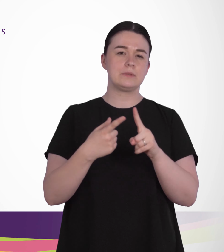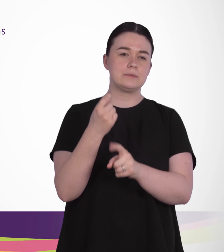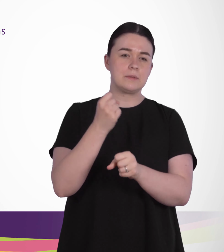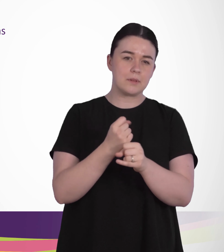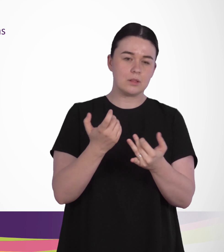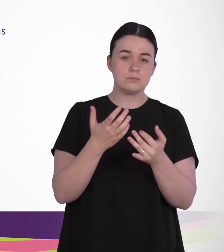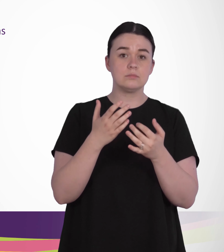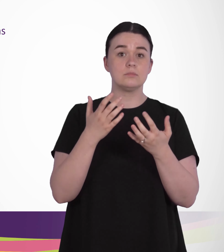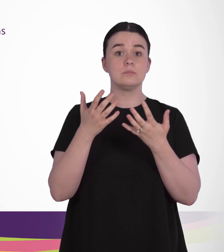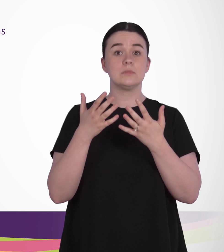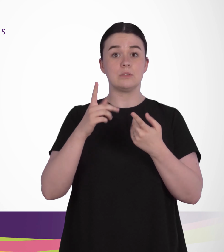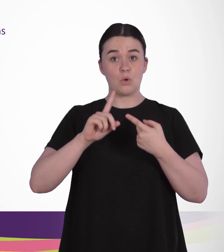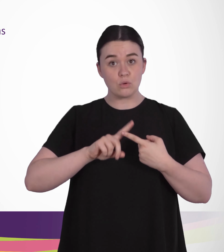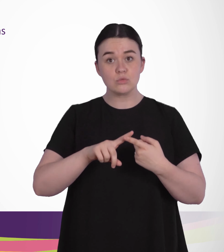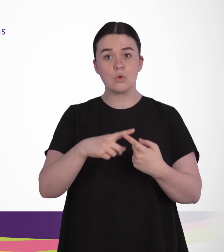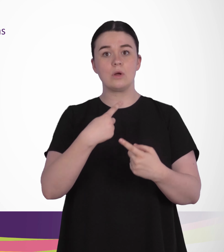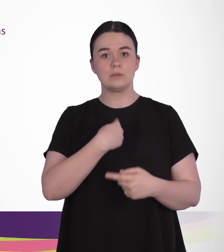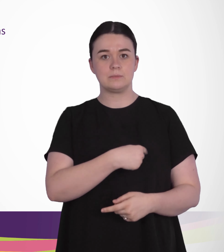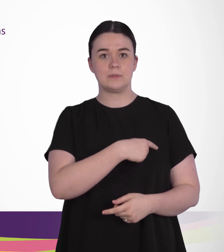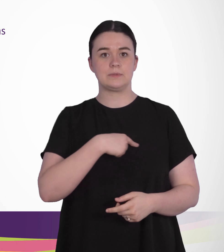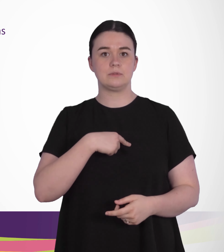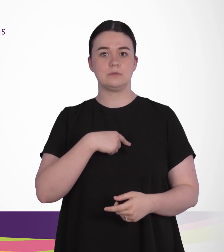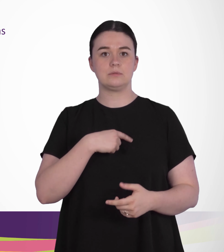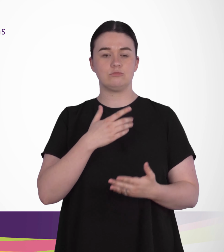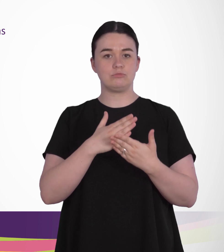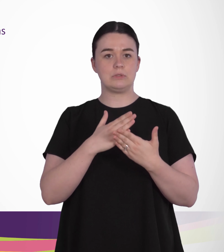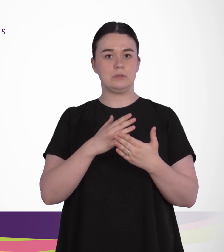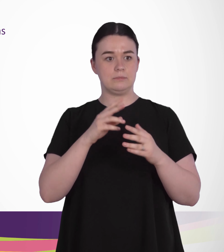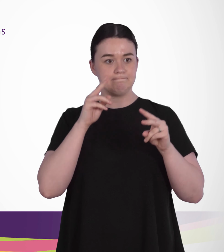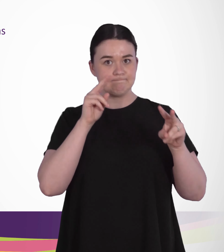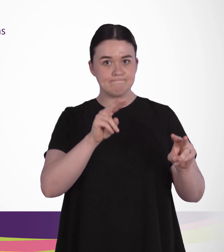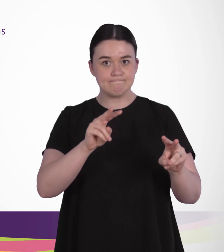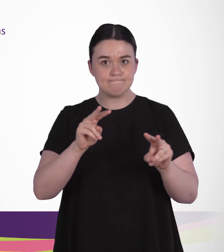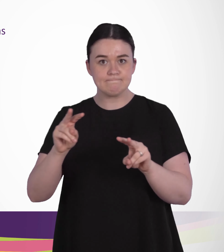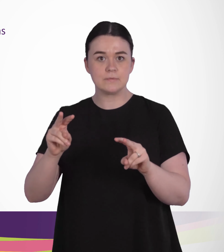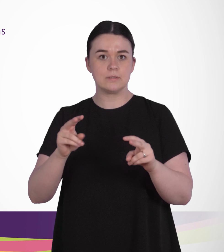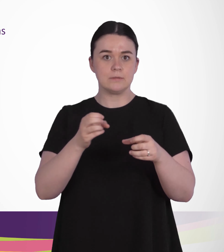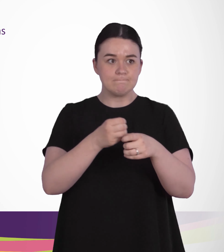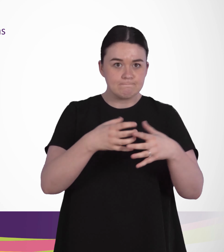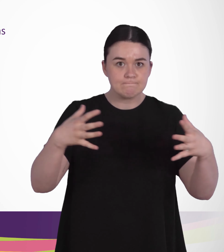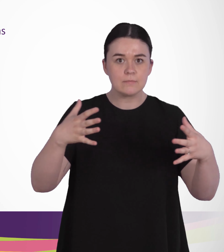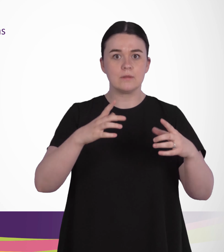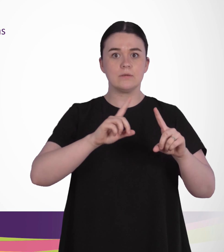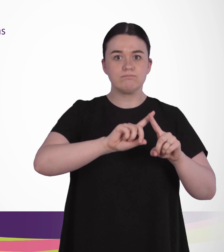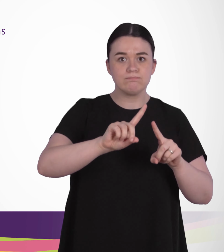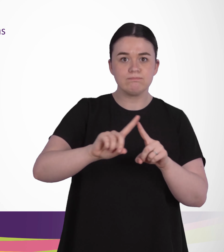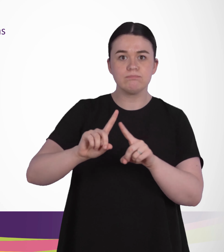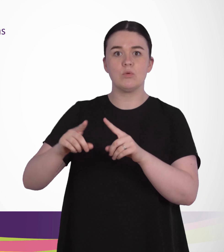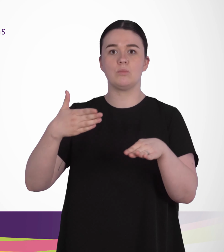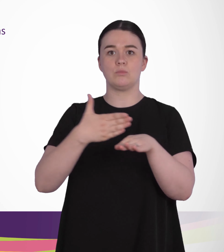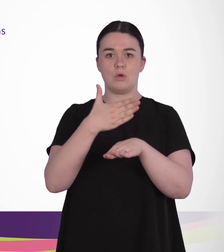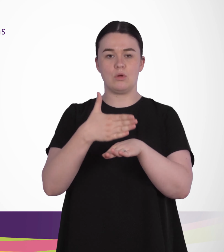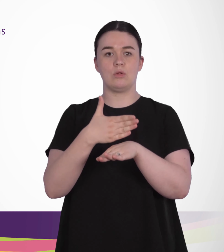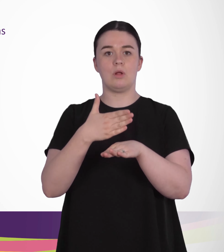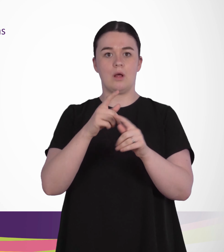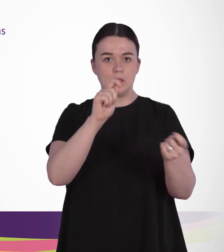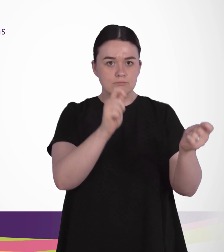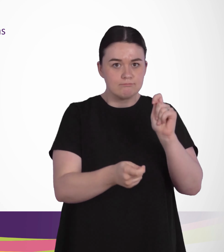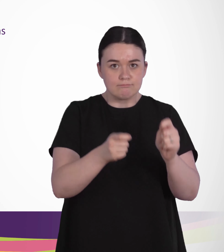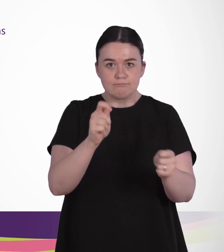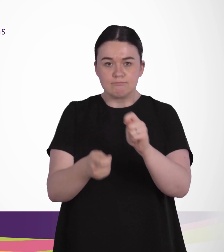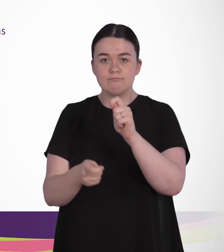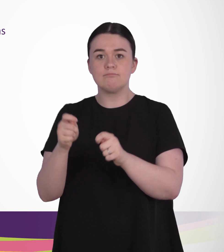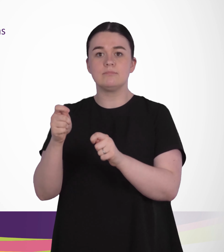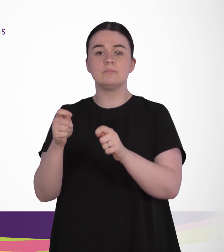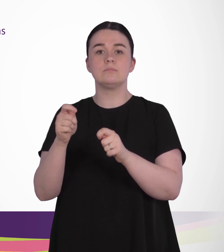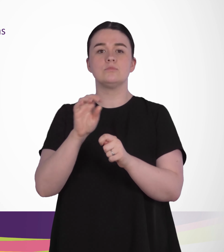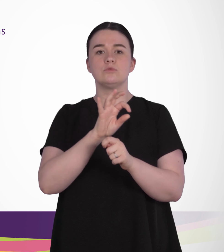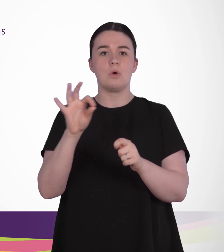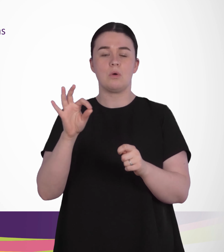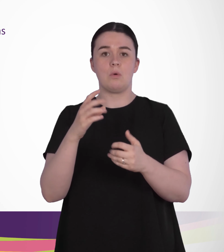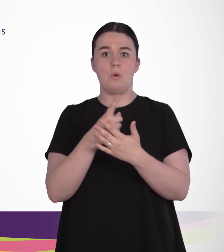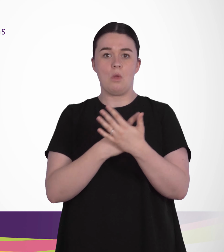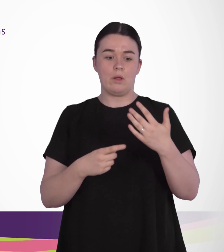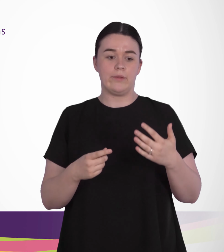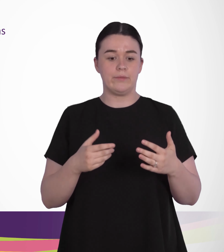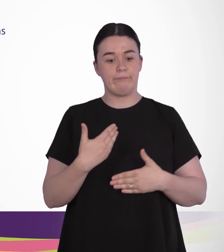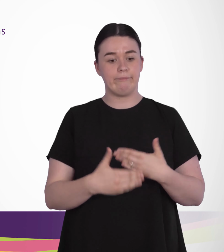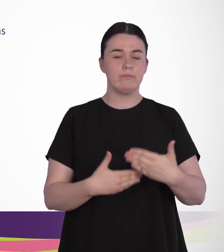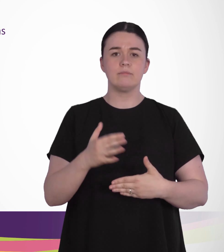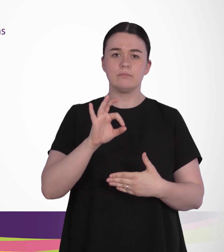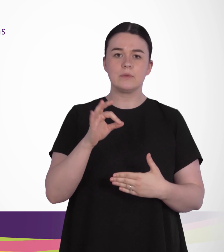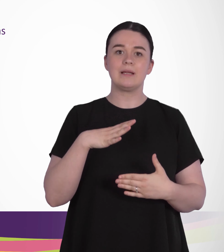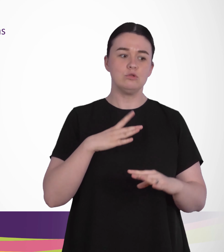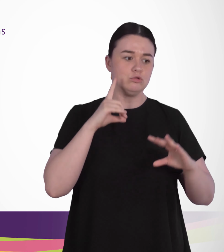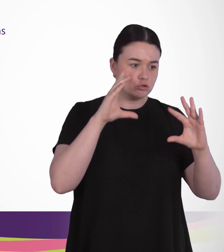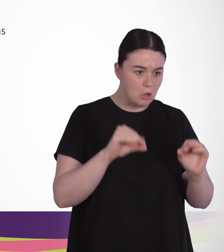For example, an ongoing commitment to scaling up the approaches that work and being prepared to stop,